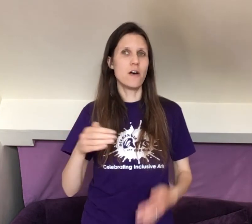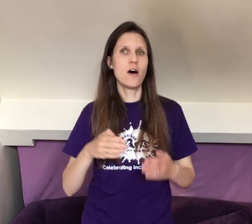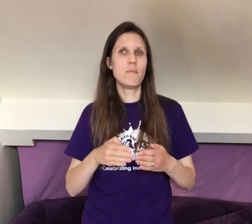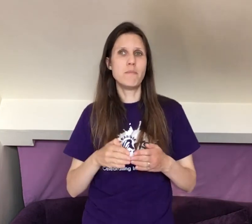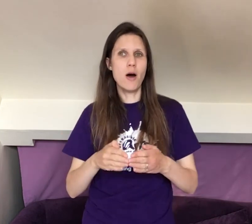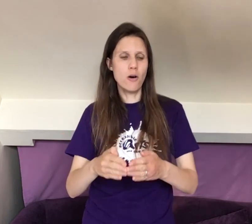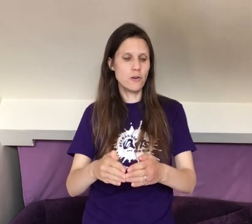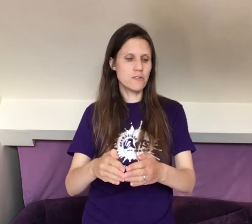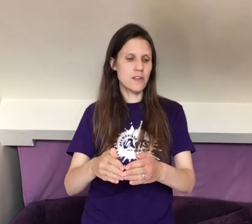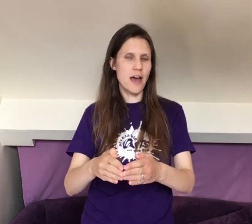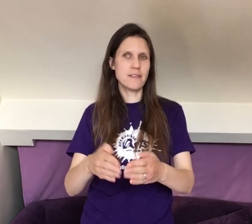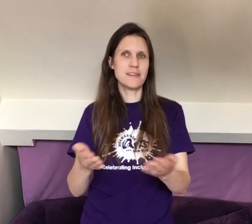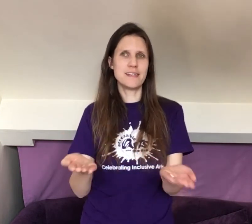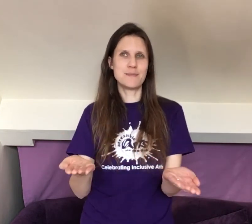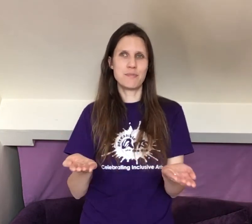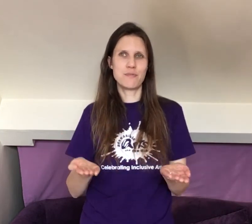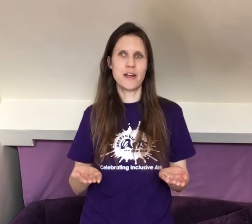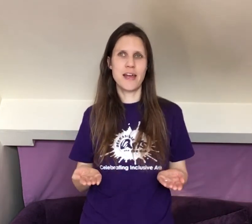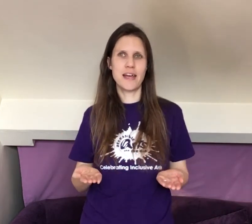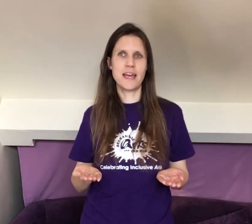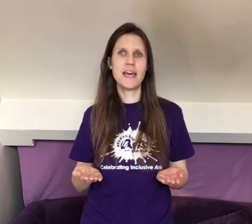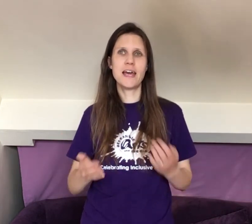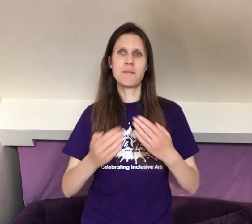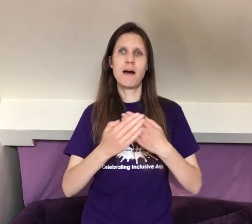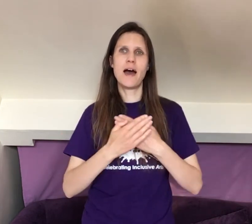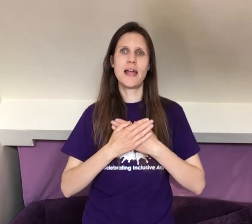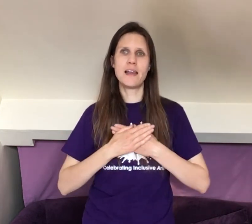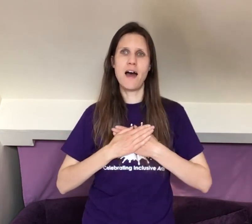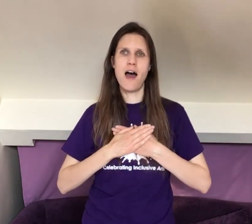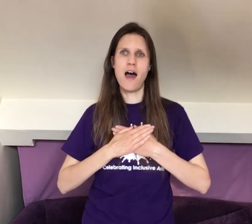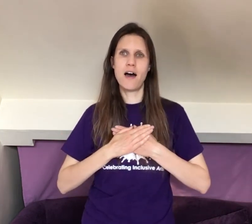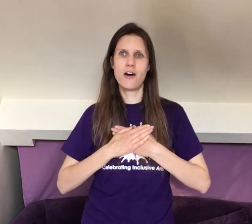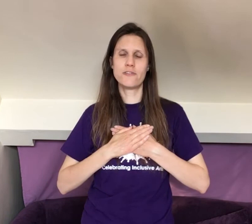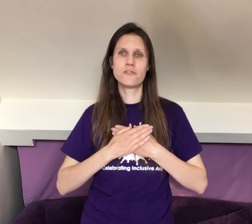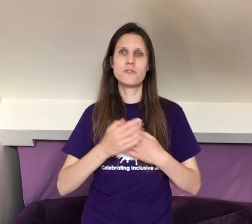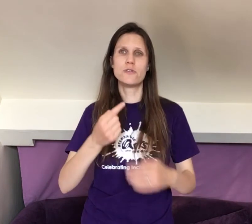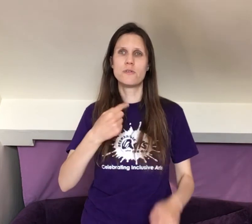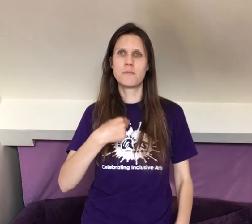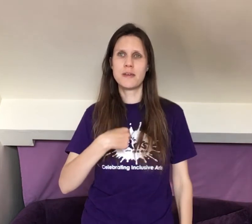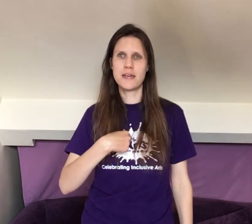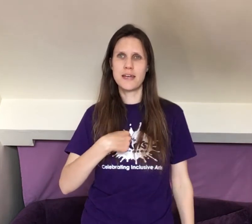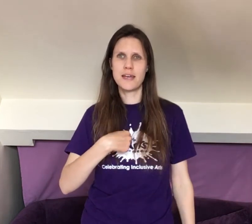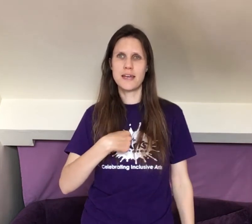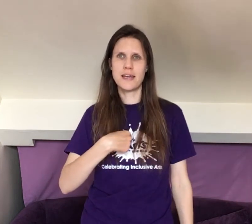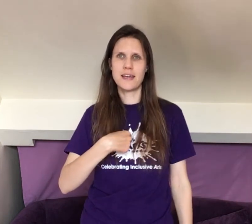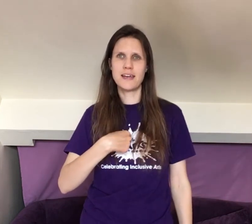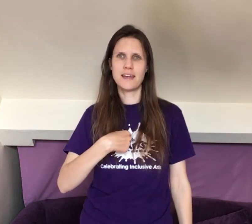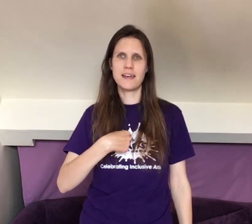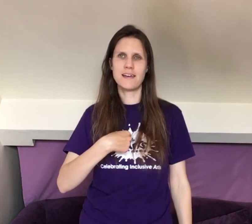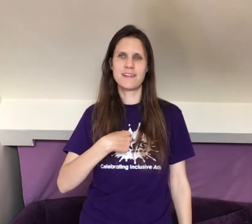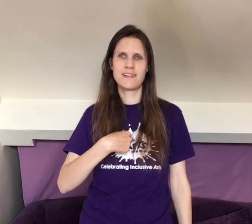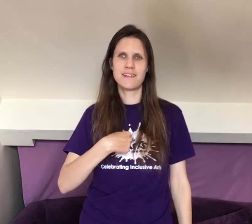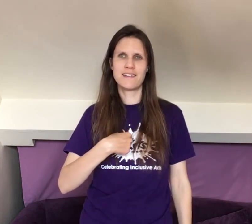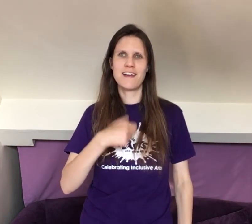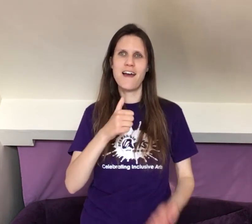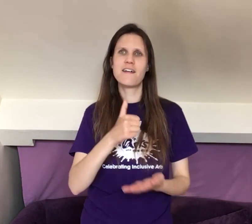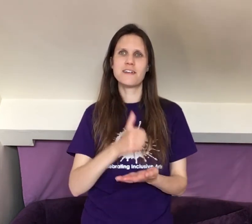The boat that is bringing my love to me.